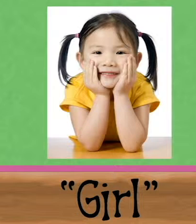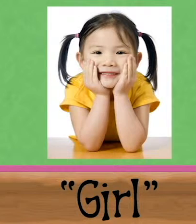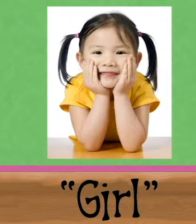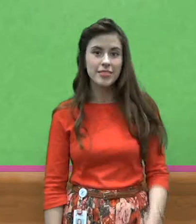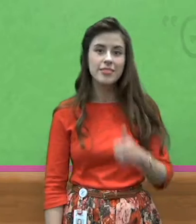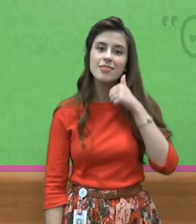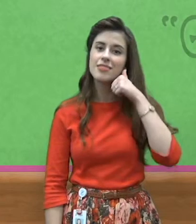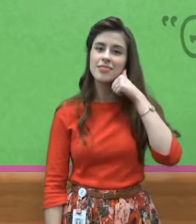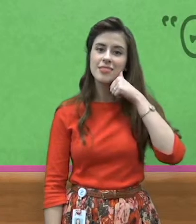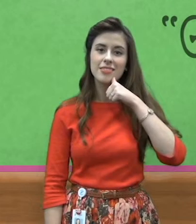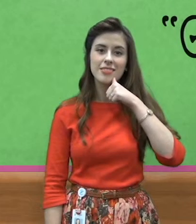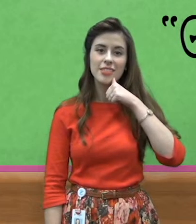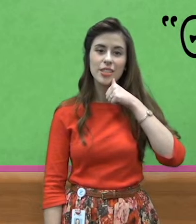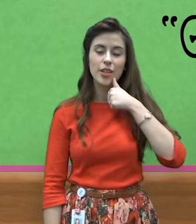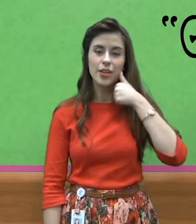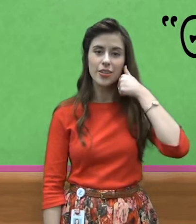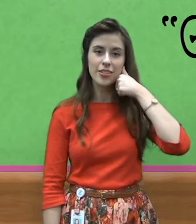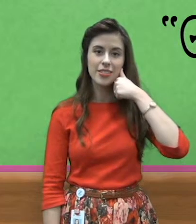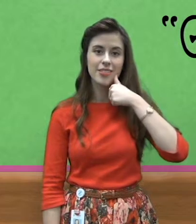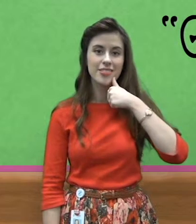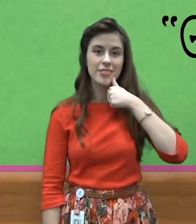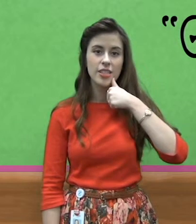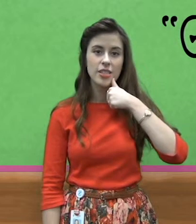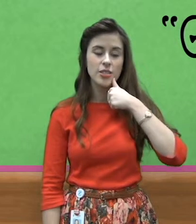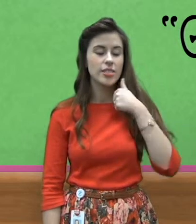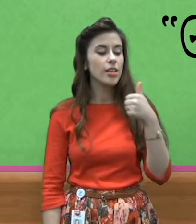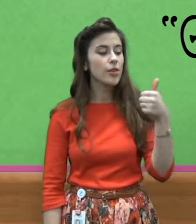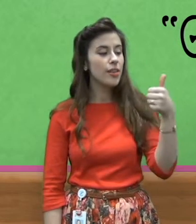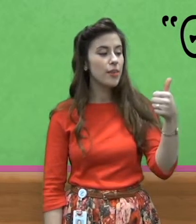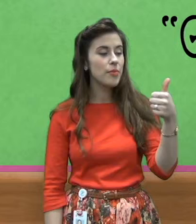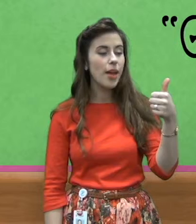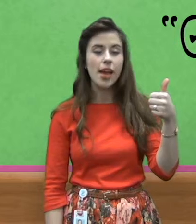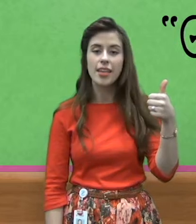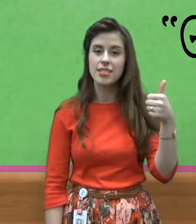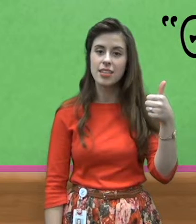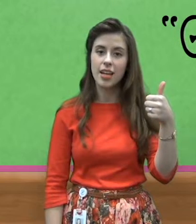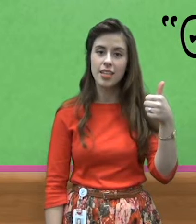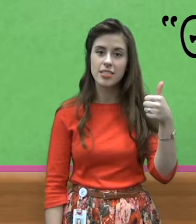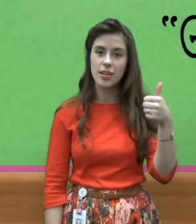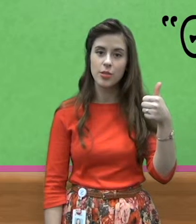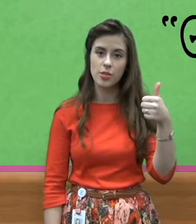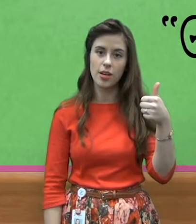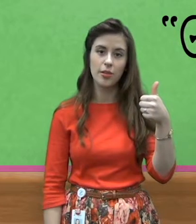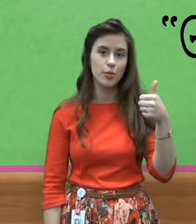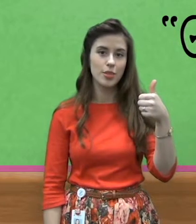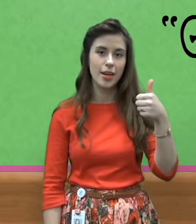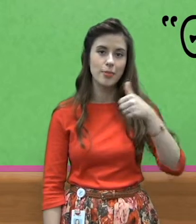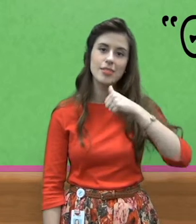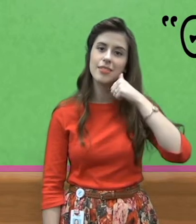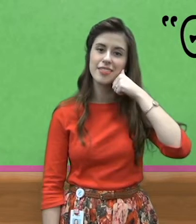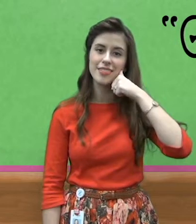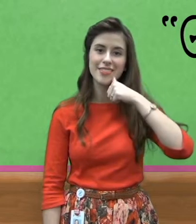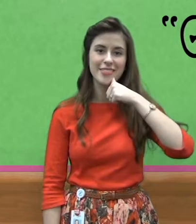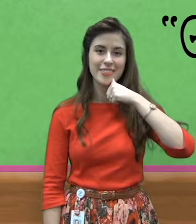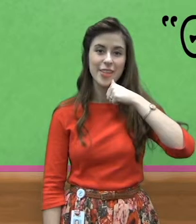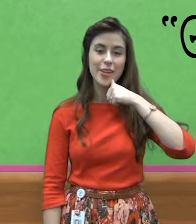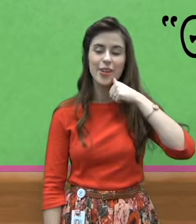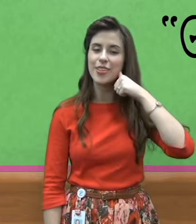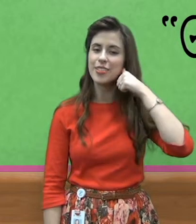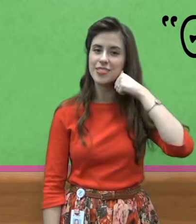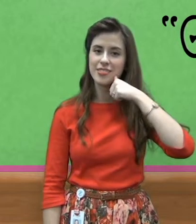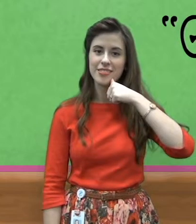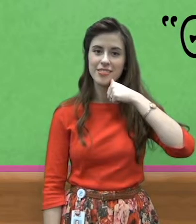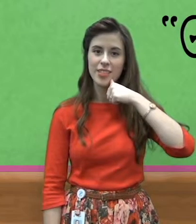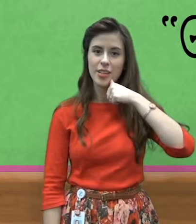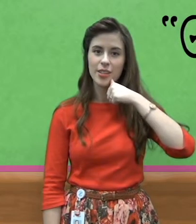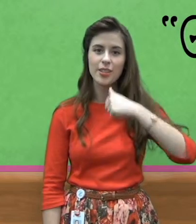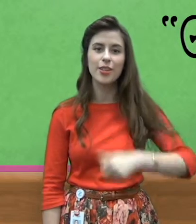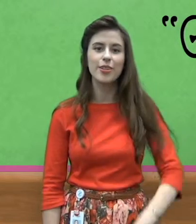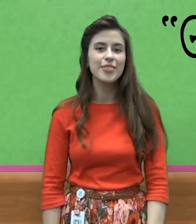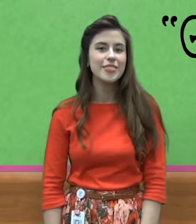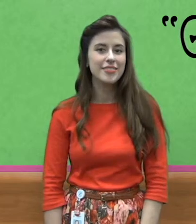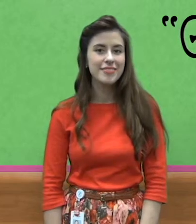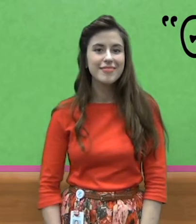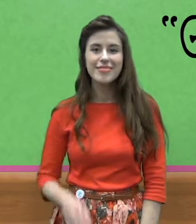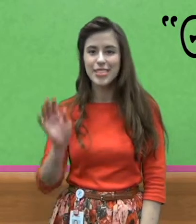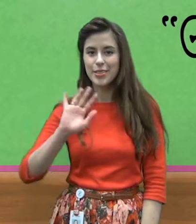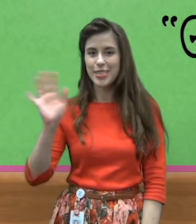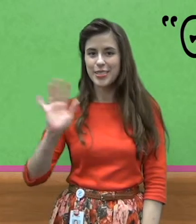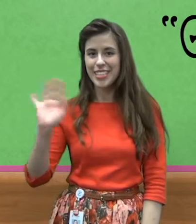Girl. Just take your thumb and slide it down your jaw a few times. Girl. Girl. See you at storytime.